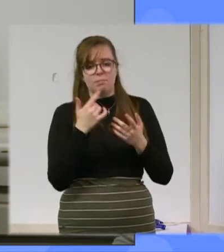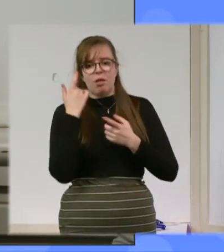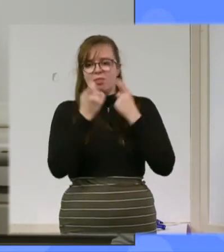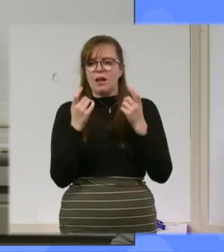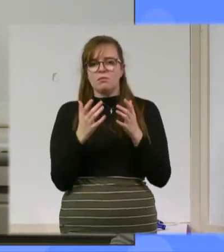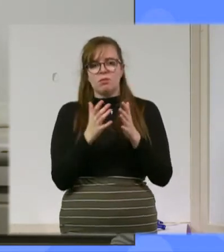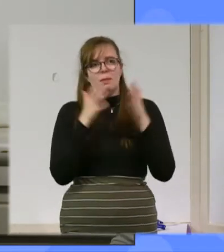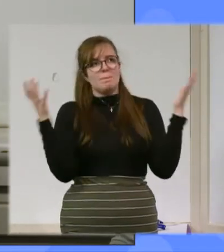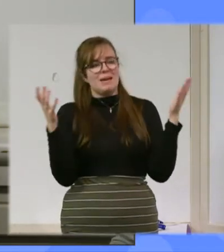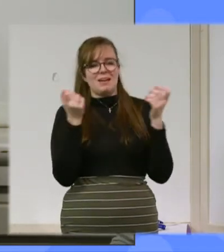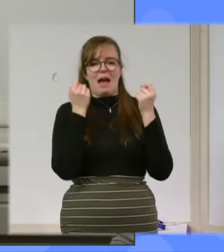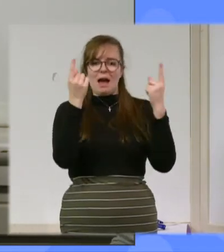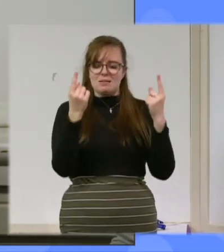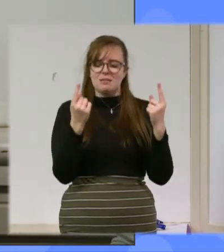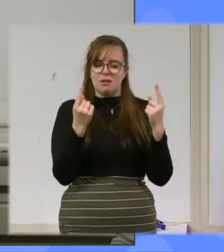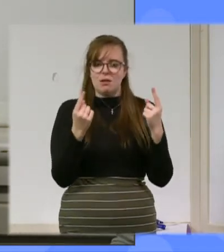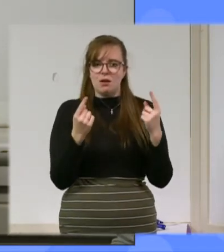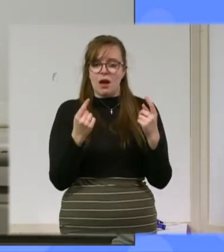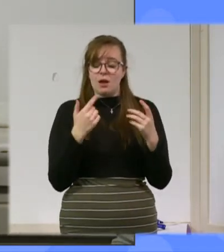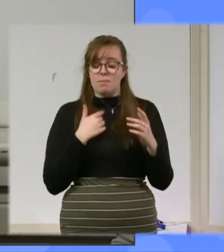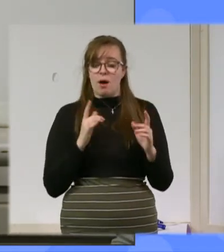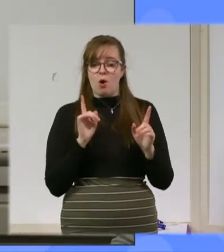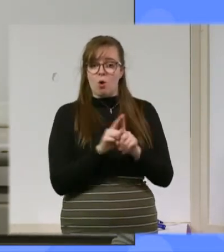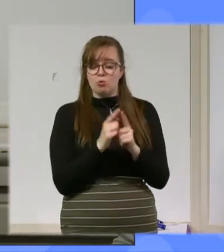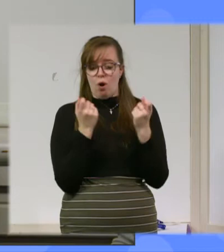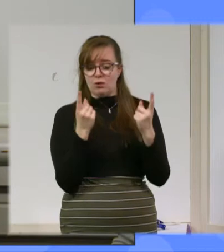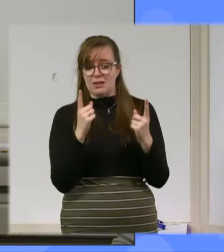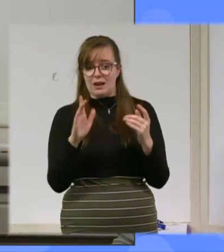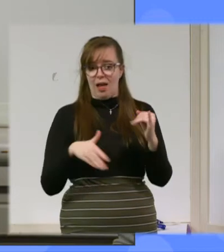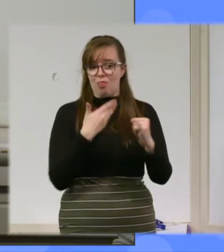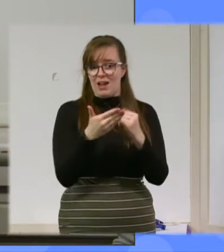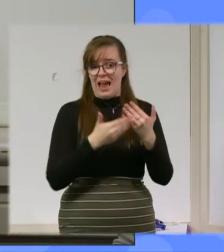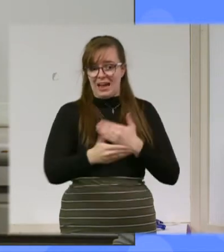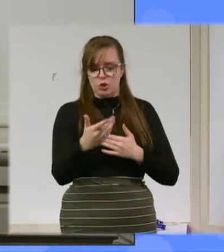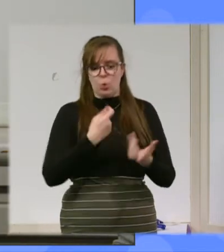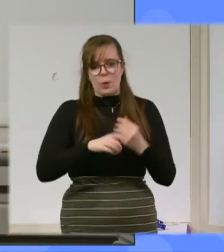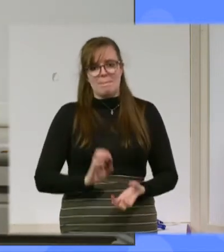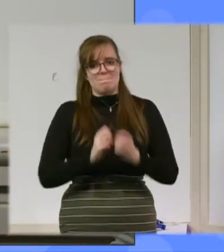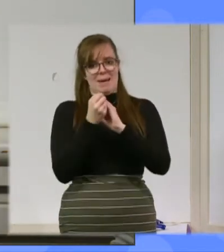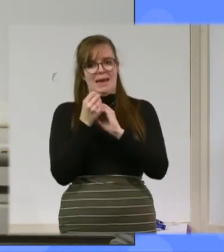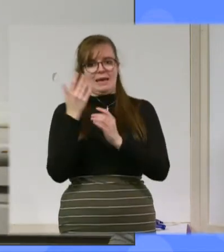ideas and understand that in the end we do make our own history